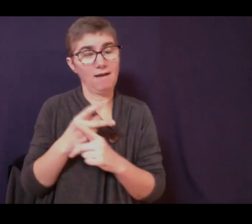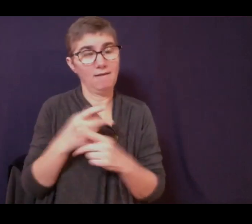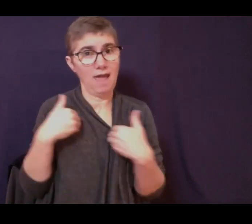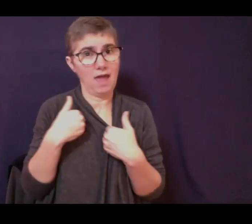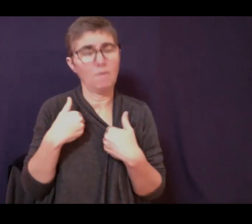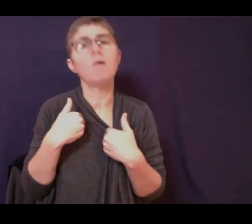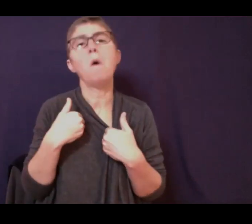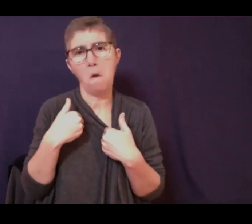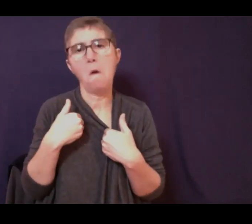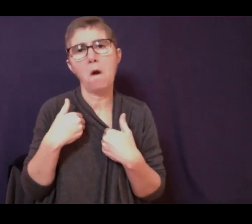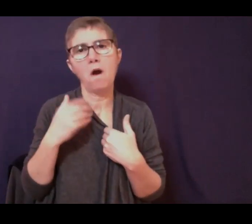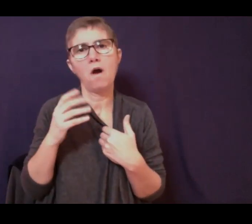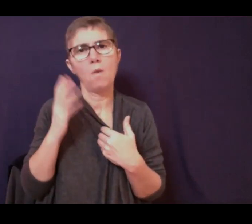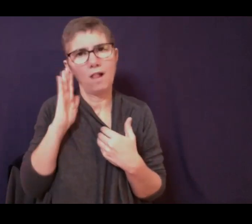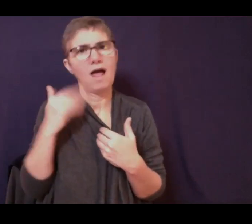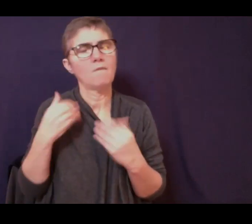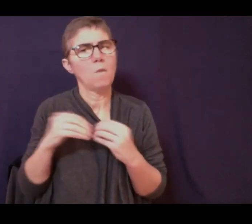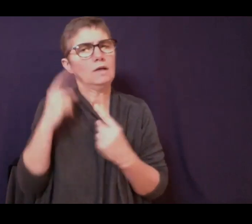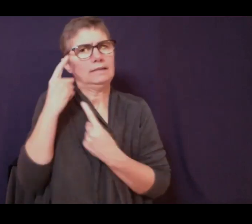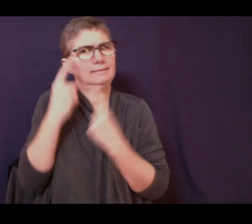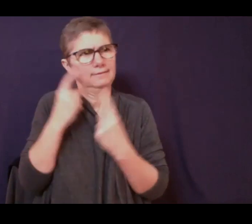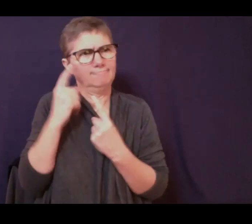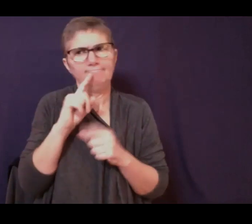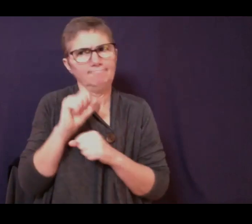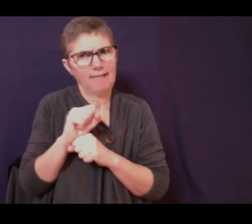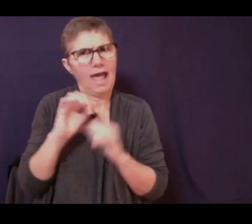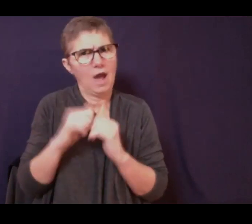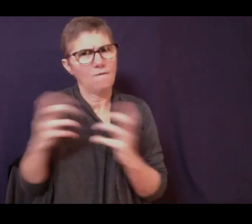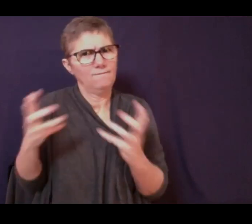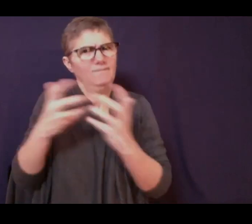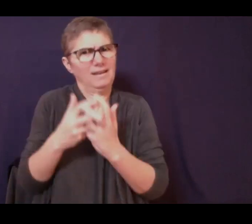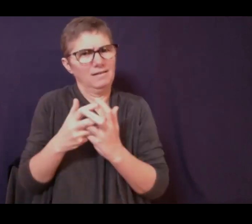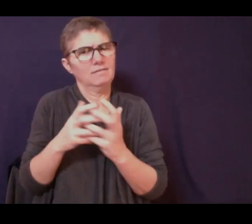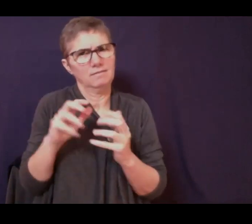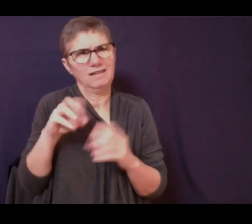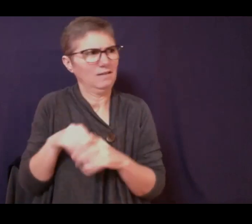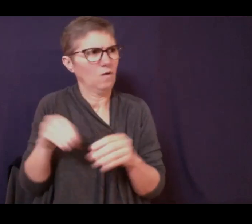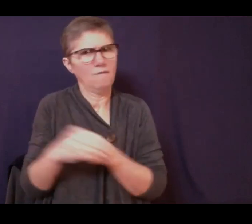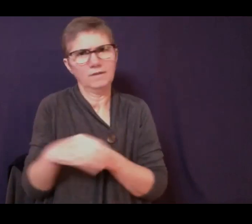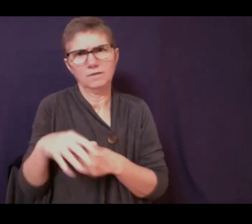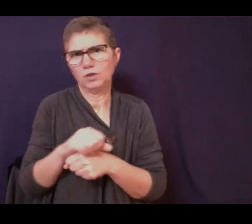Julia said more considerations for how it's really going to fit into the office place. Thank you